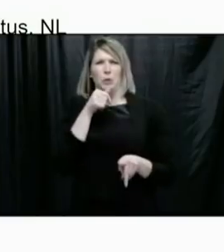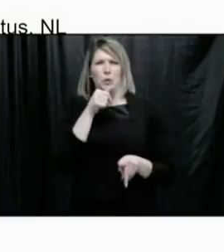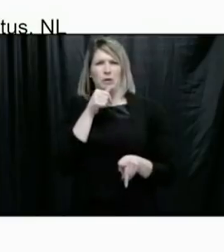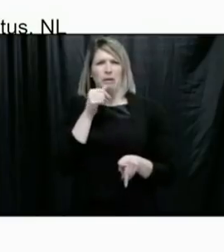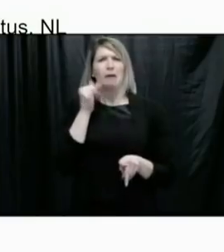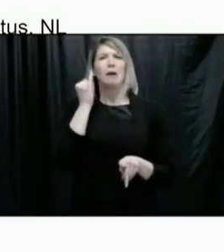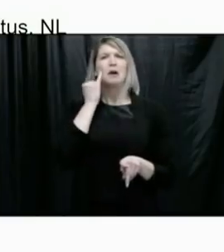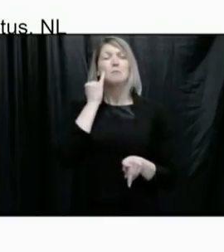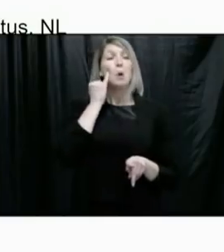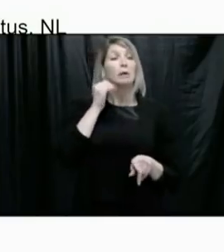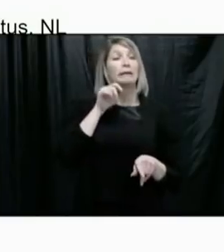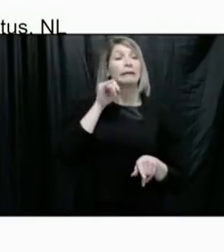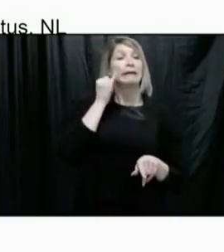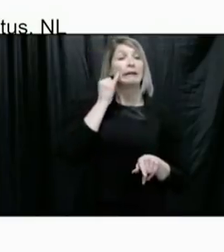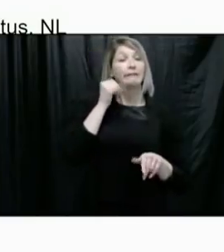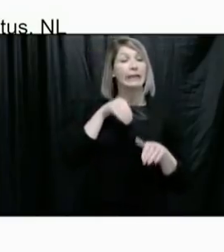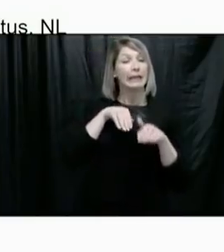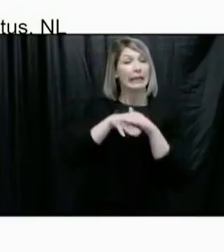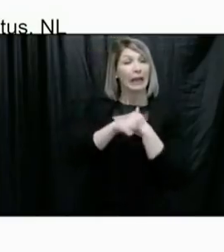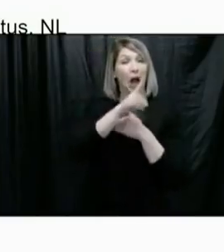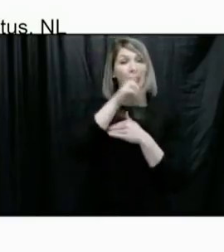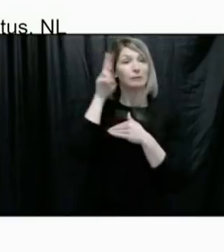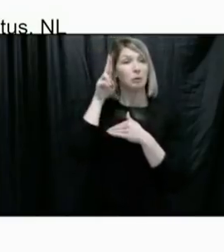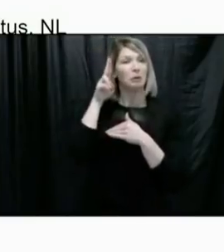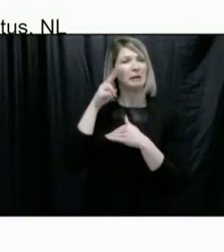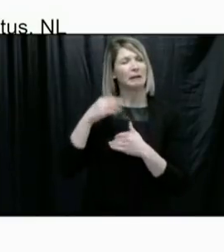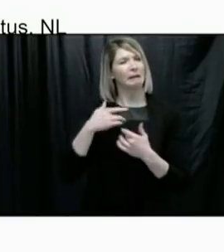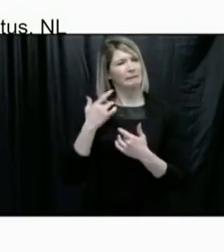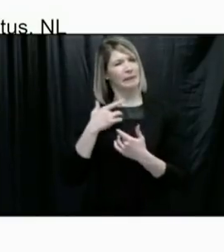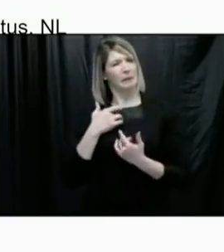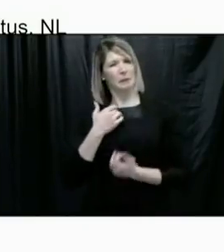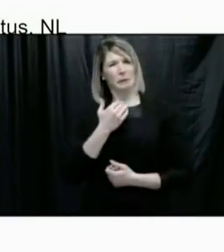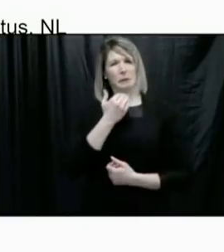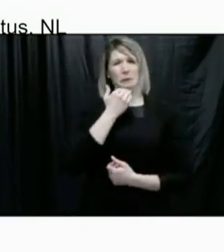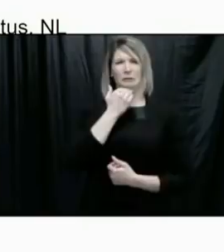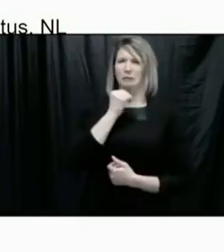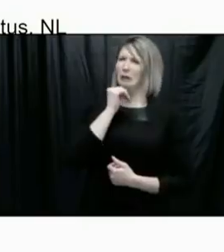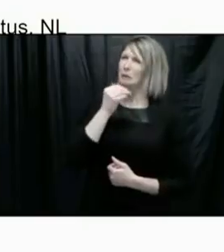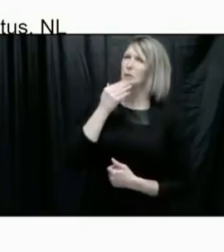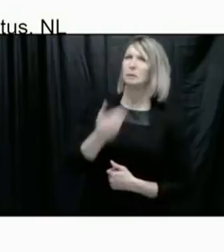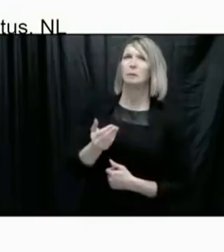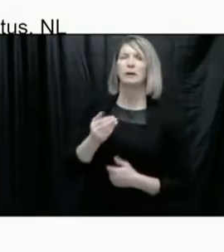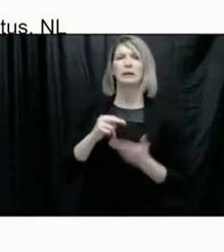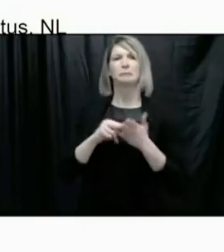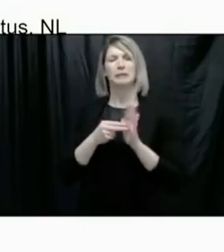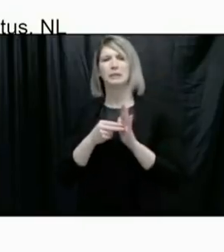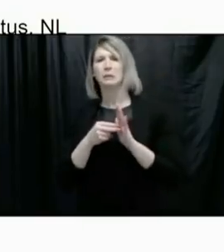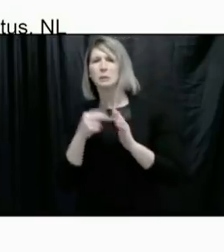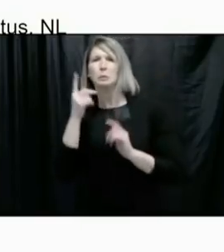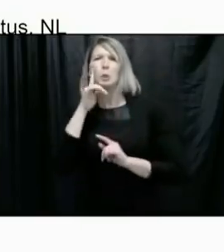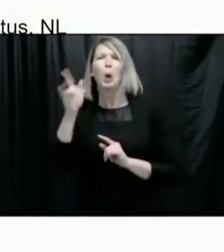MODERATE TO SEVERE DISEASE, YOU WILL COME INTO HOSPITAL IF YOU DON'T DO AS WELL YOU GET INTO